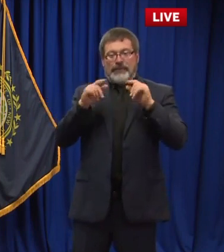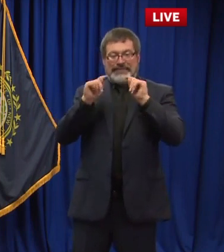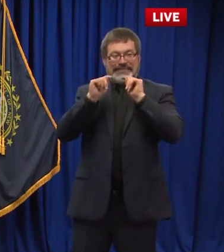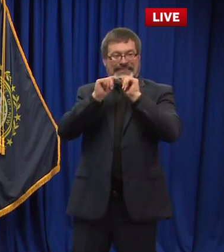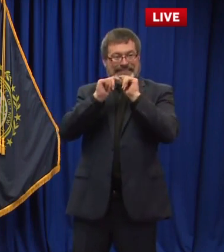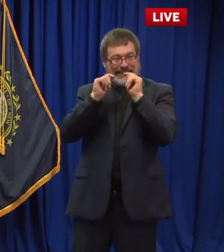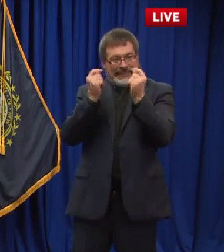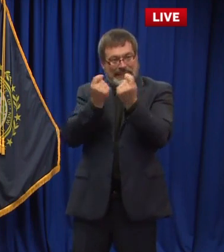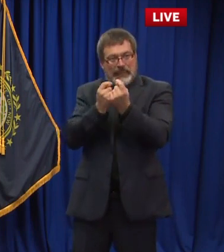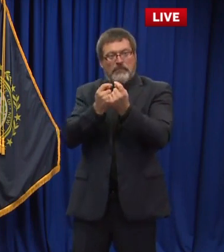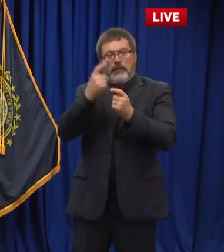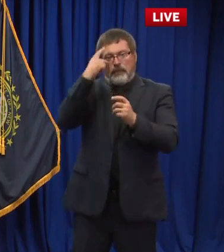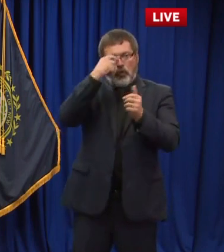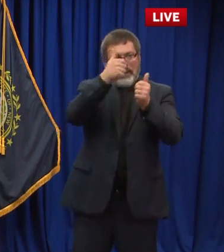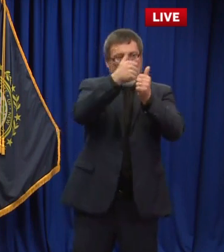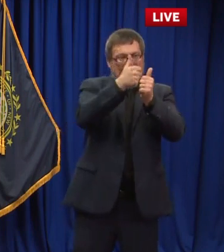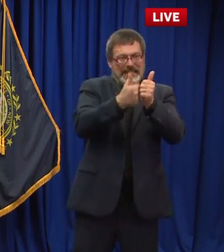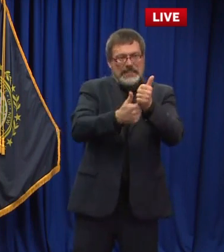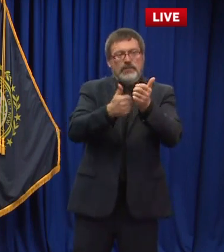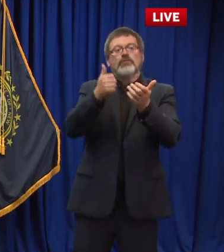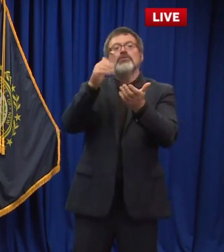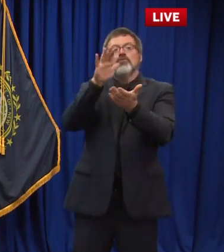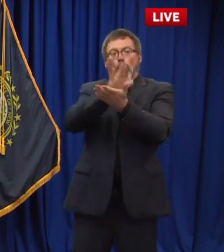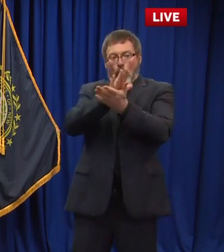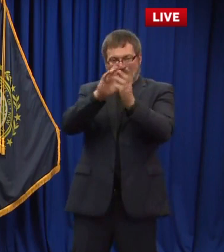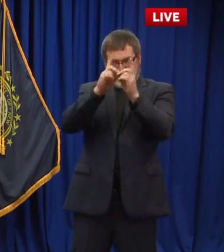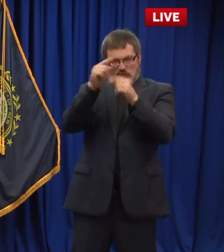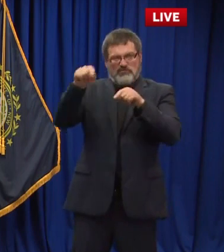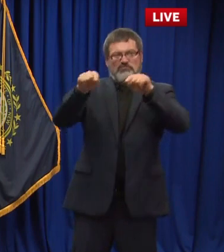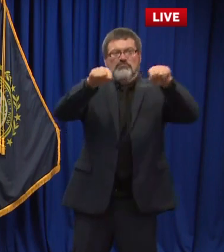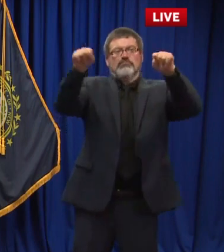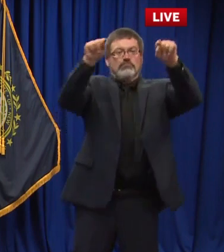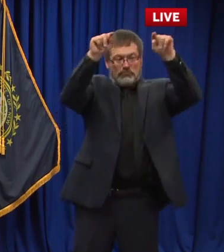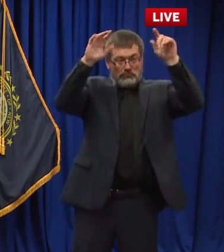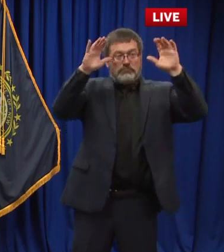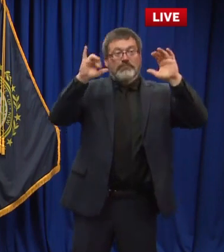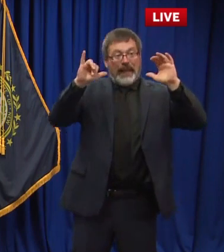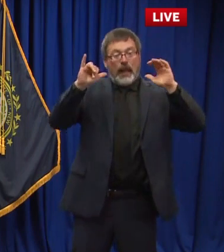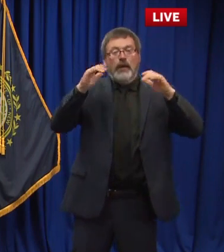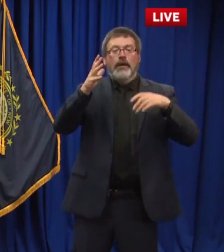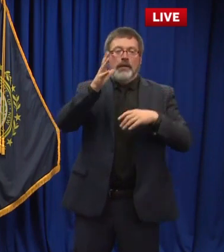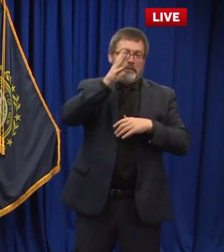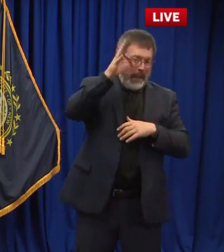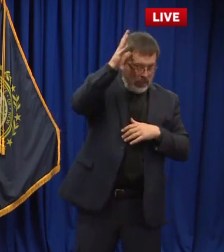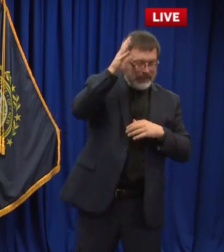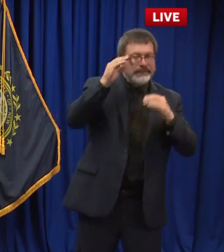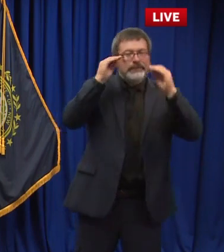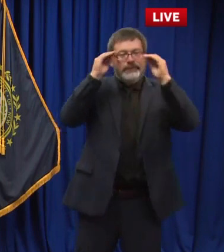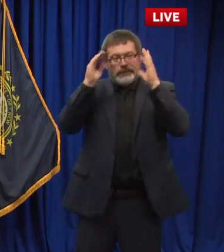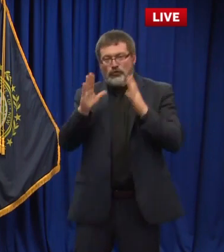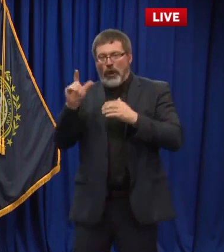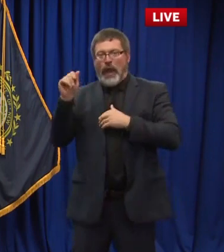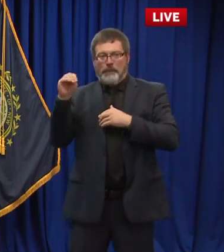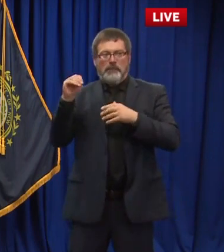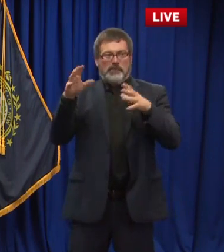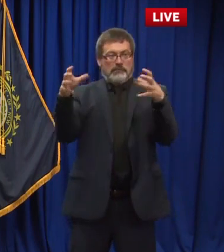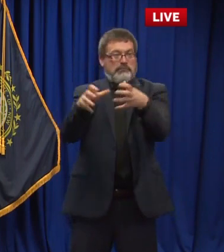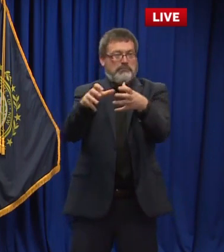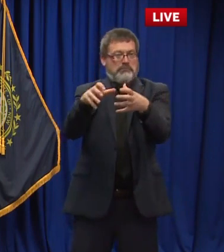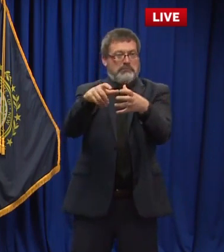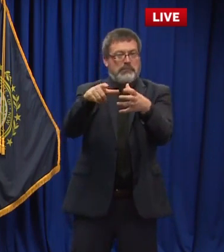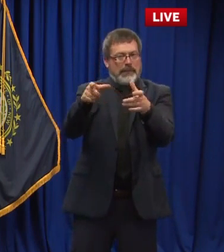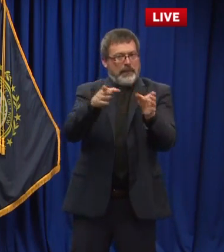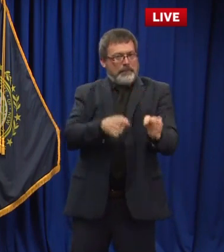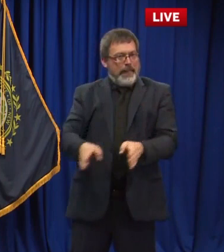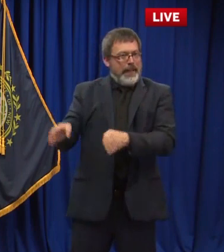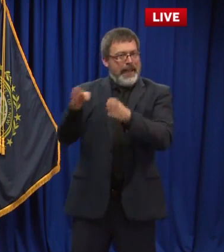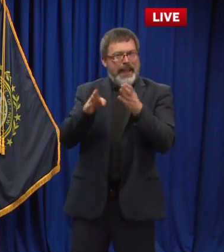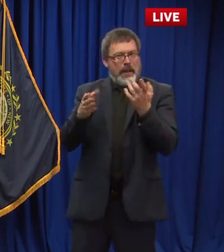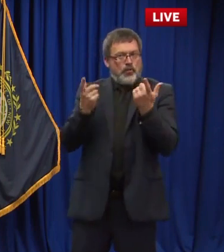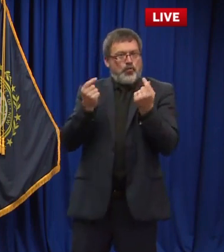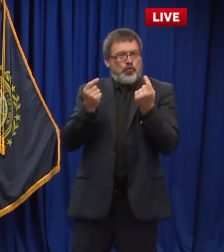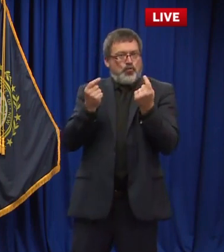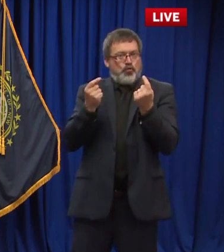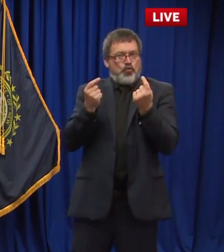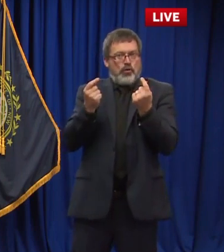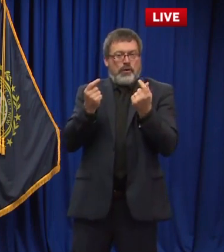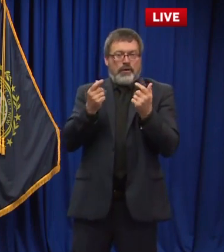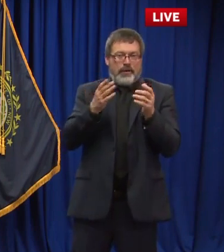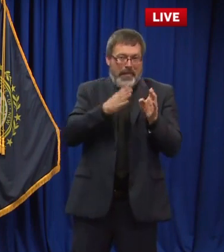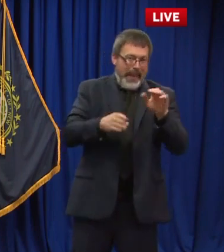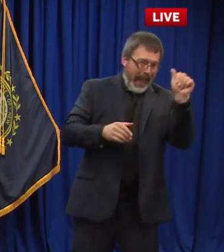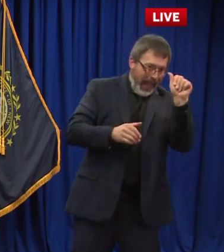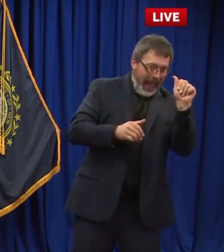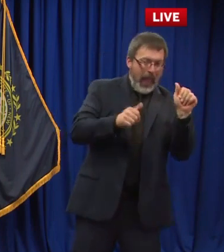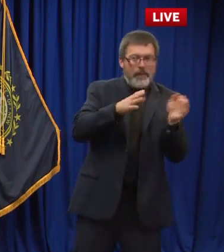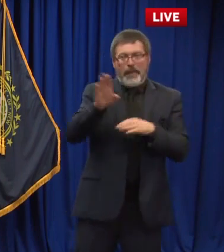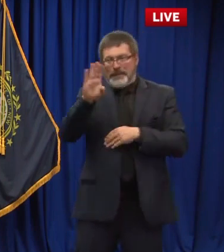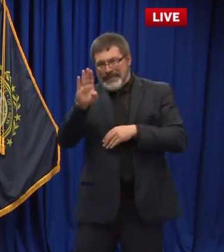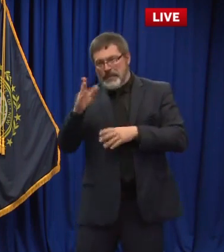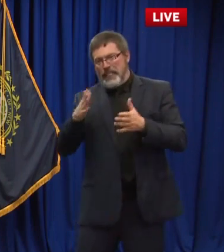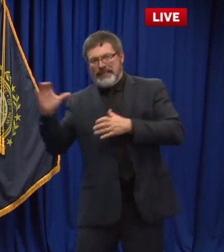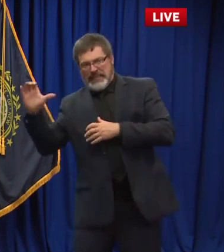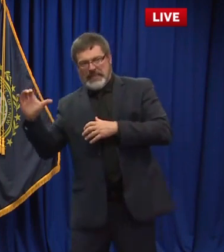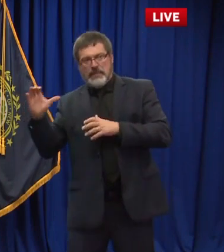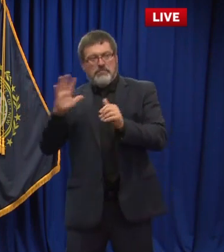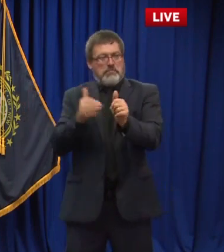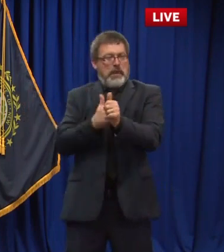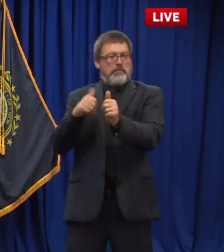SO ONE OF THE KEY ASPECTS IS MAKING SURE THERE IS A NEED COMMUNICATION TO YOU WITH EACH DISTRICT THAT IS COMMUNICATING WITH TEACHERS AND PARENTS WHAT THINGS WILL LOOK LIKE NOT JUST